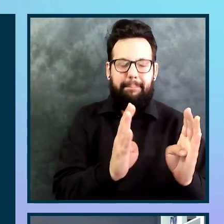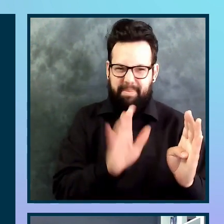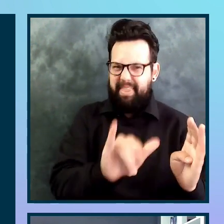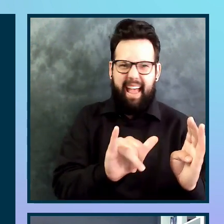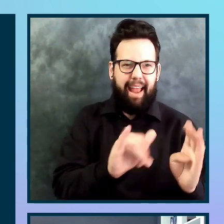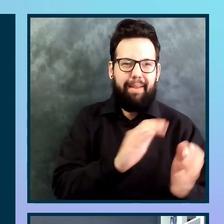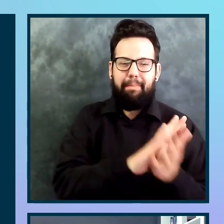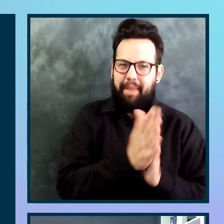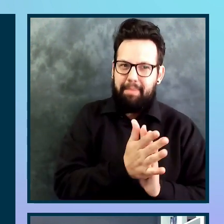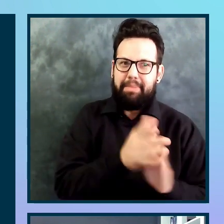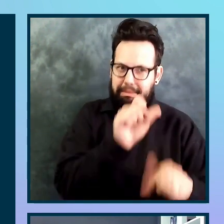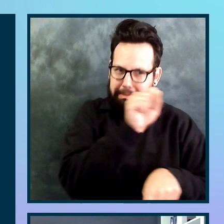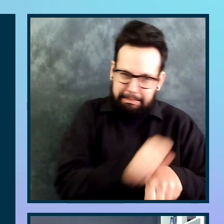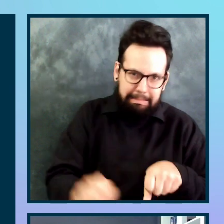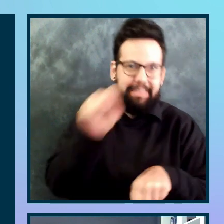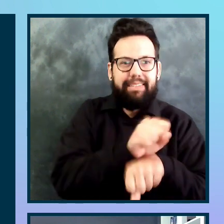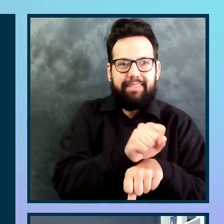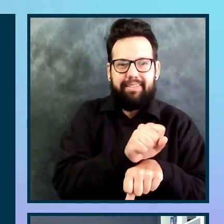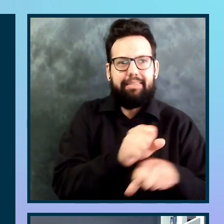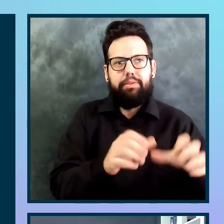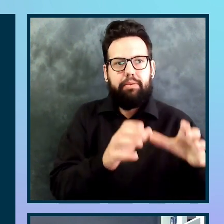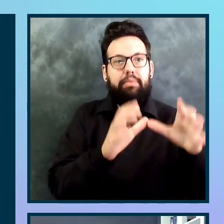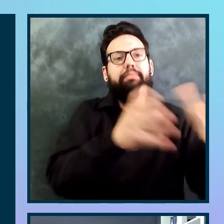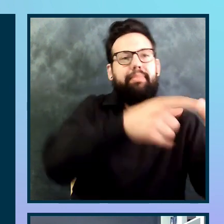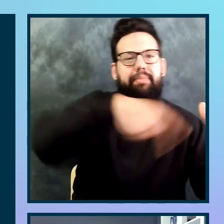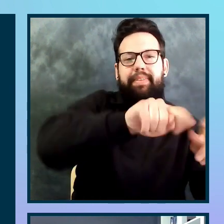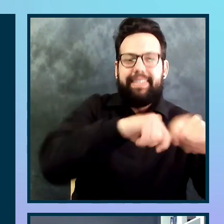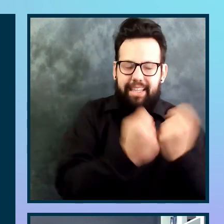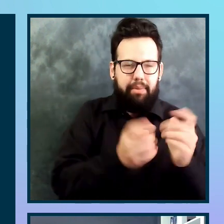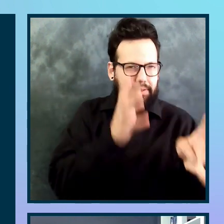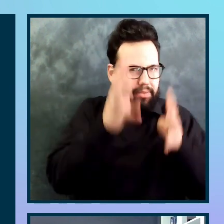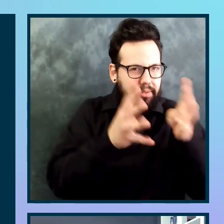that needs to define all of these experiences to make them better for the users.